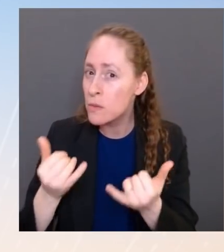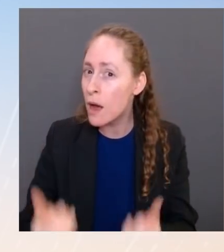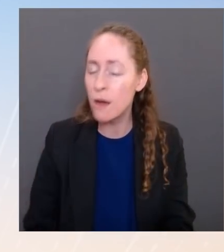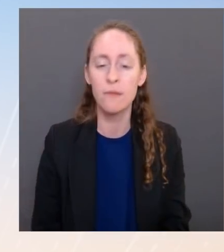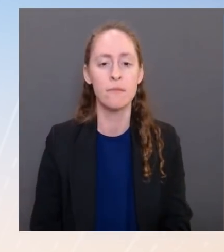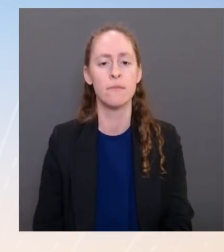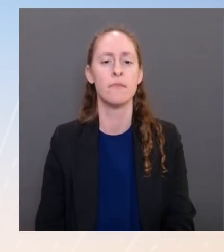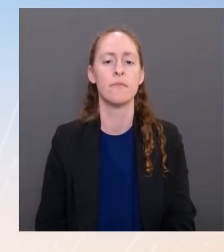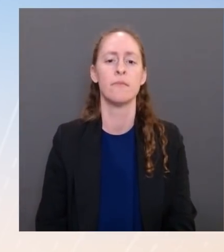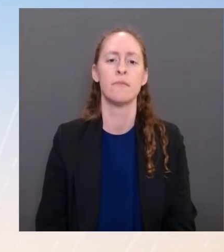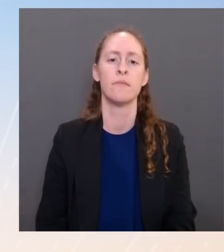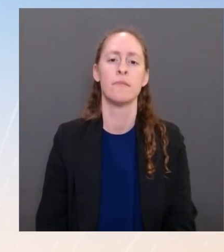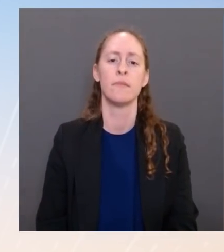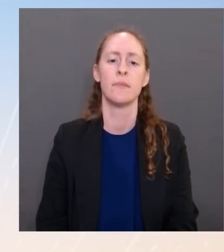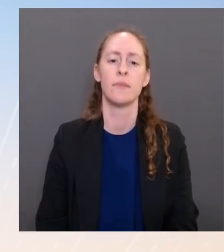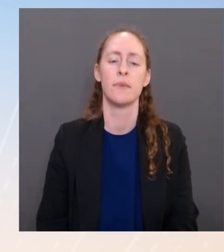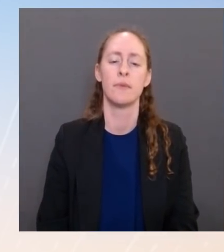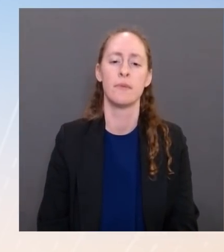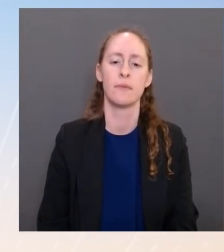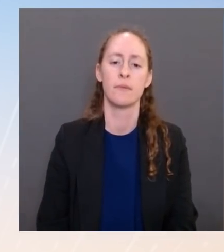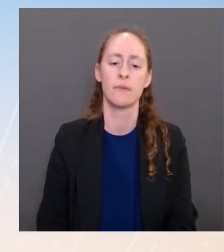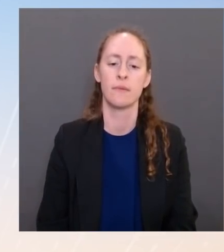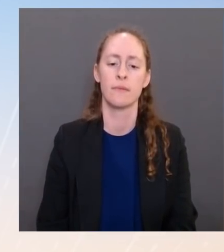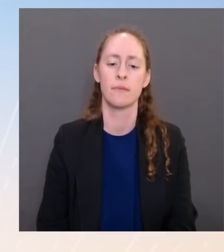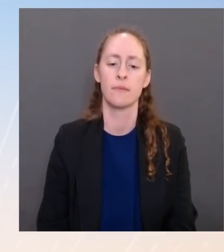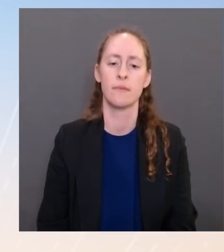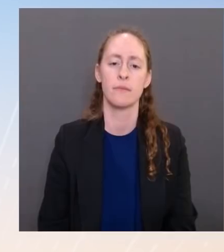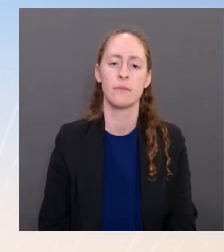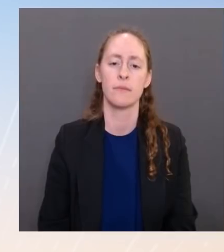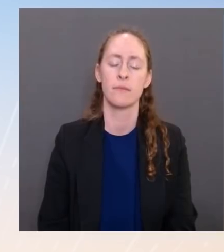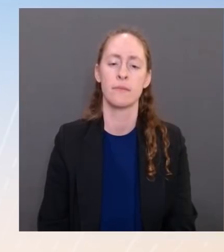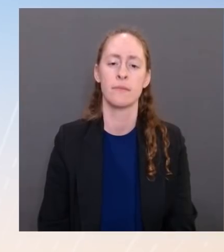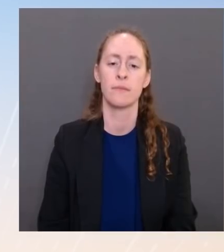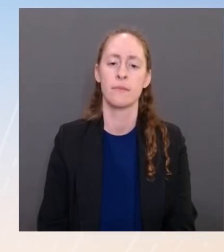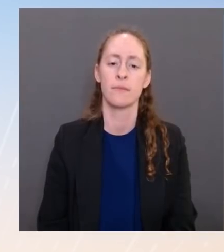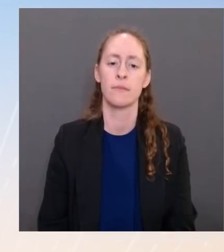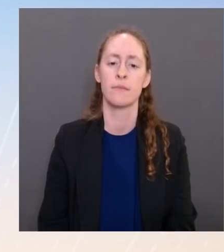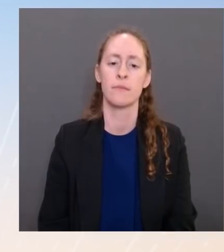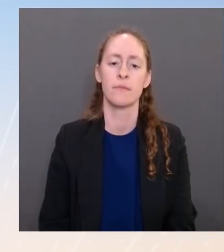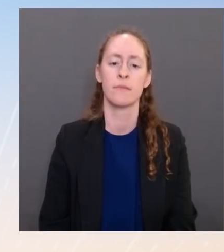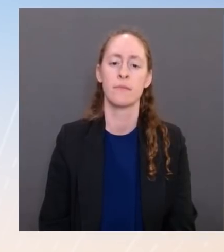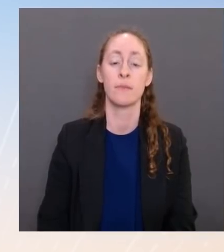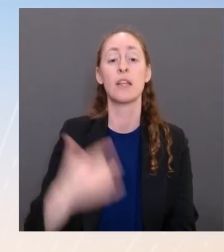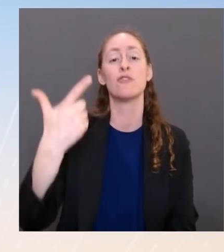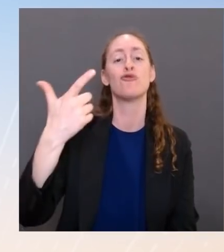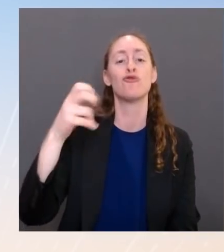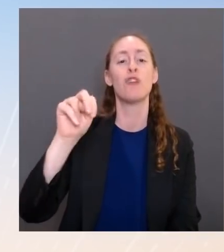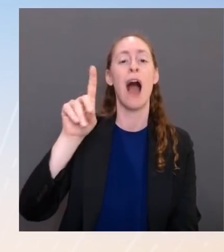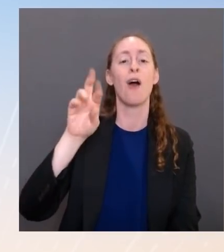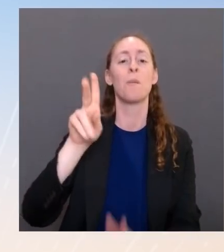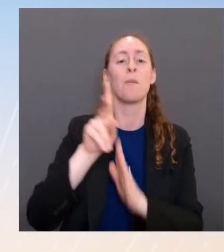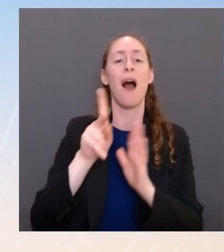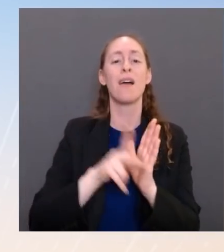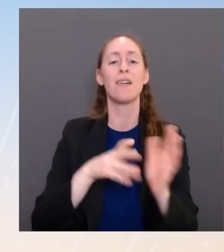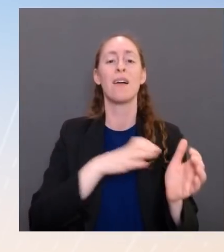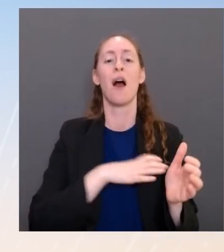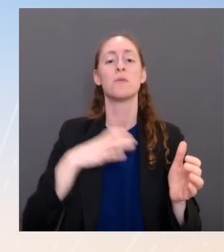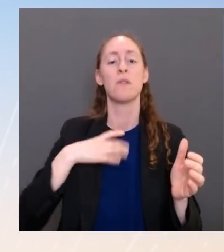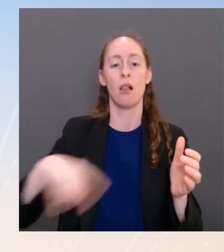is having the Gender Policy Council, our Counsel's Office, and the Department of Health and Human Services come up with options and proposals